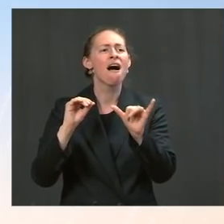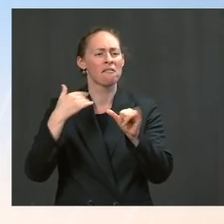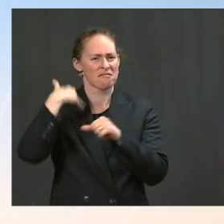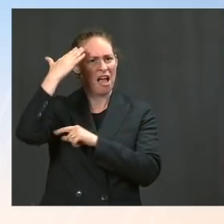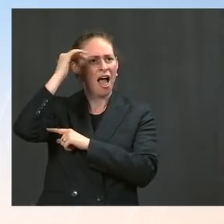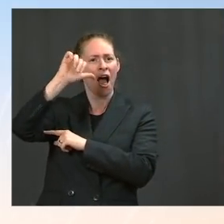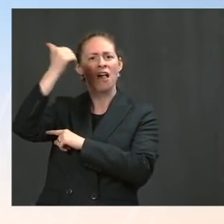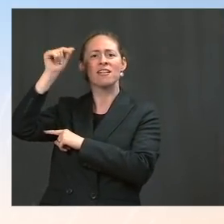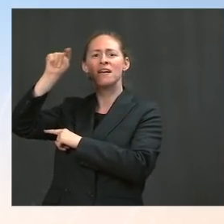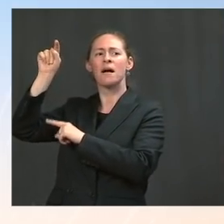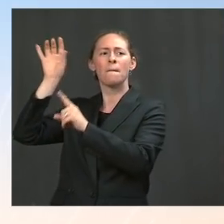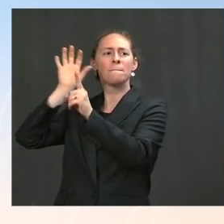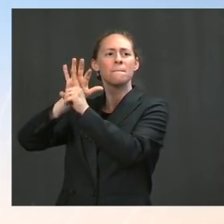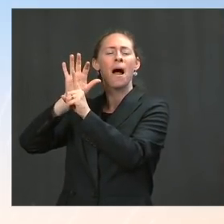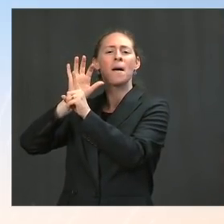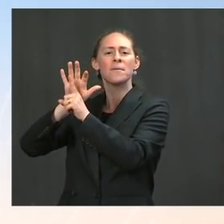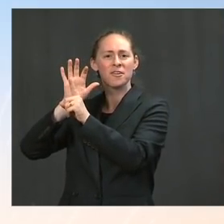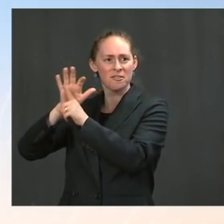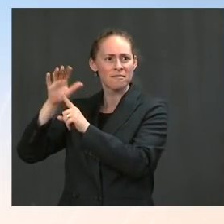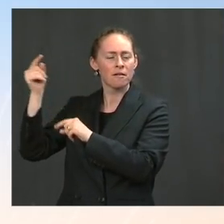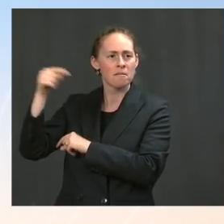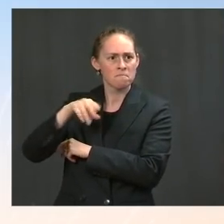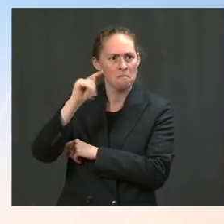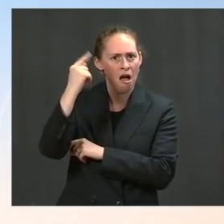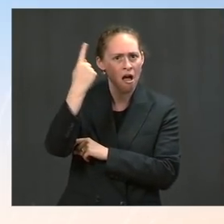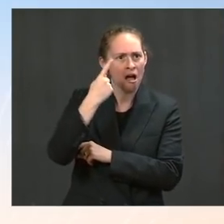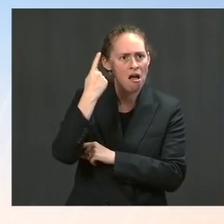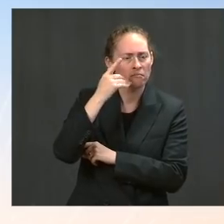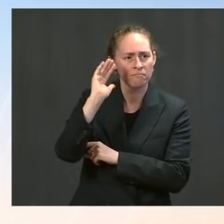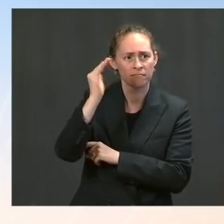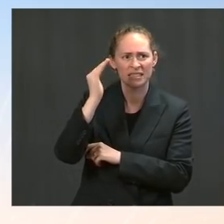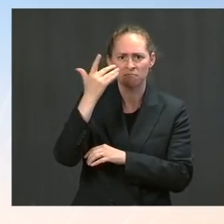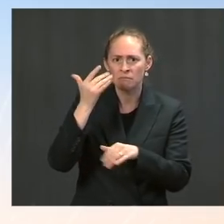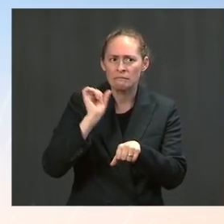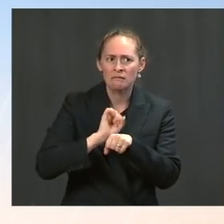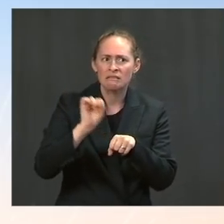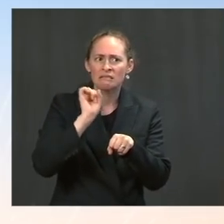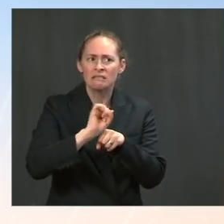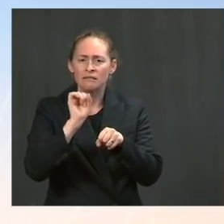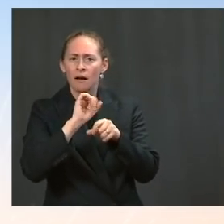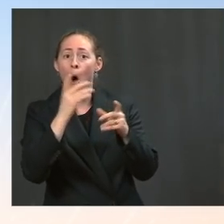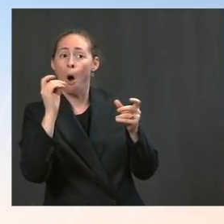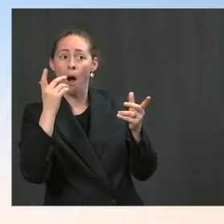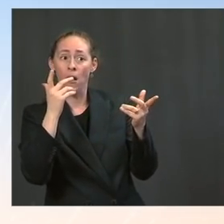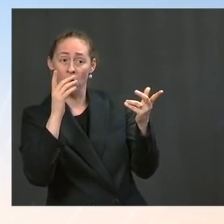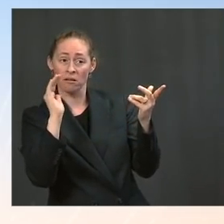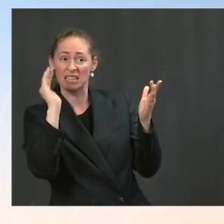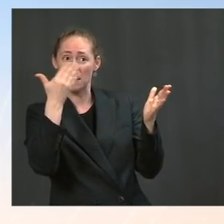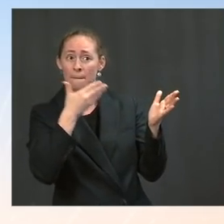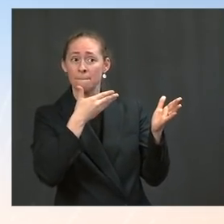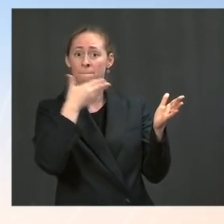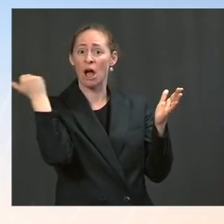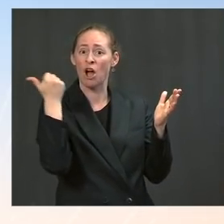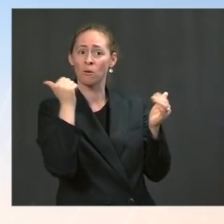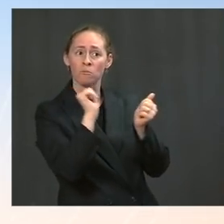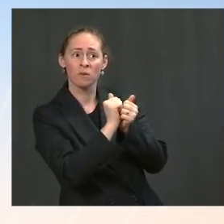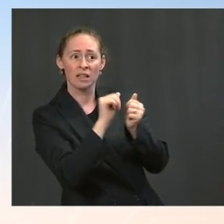but is there more work with young celebrities or country stars or anything else that's coming? Or was that more of --